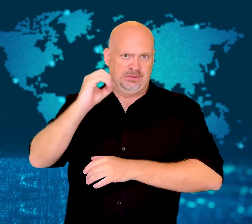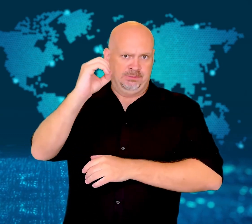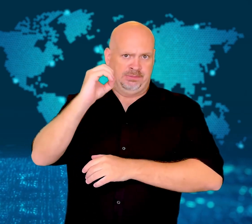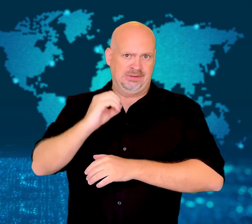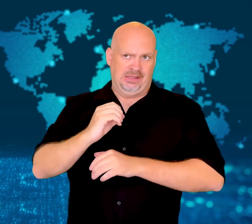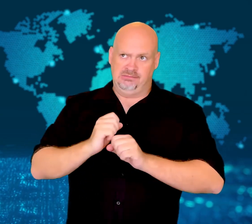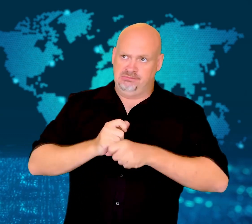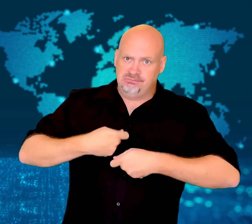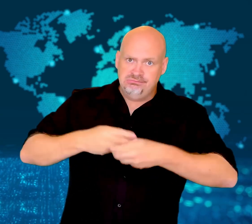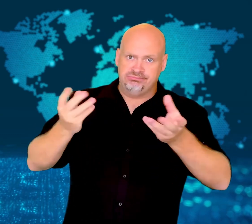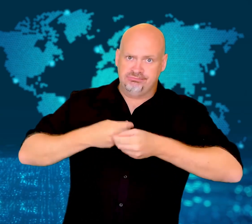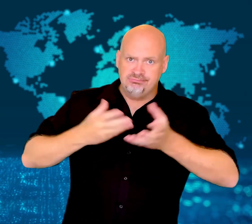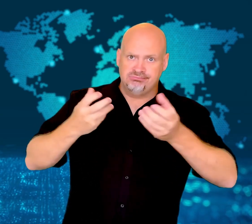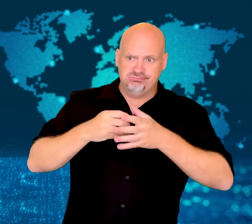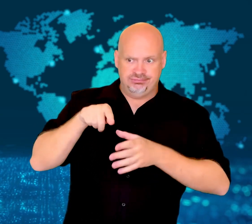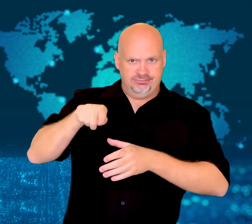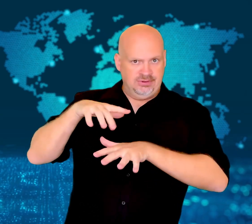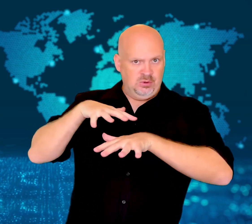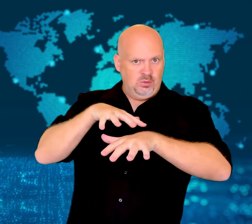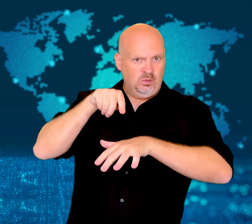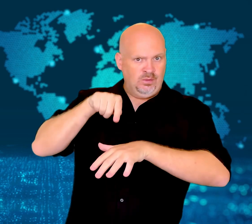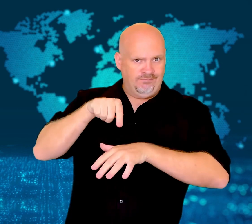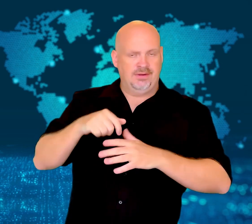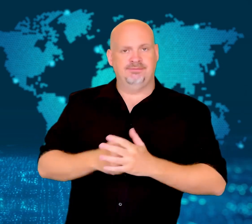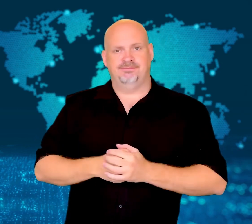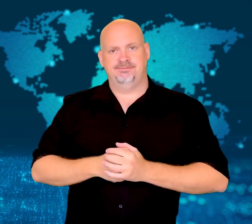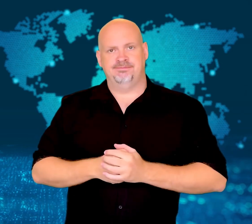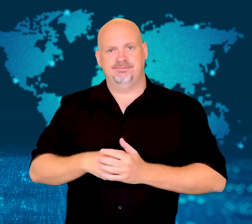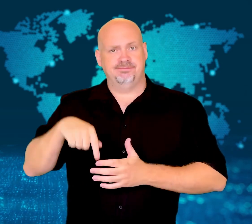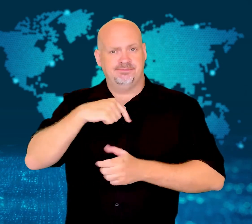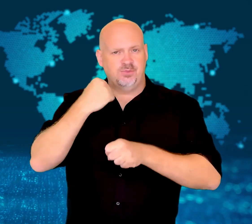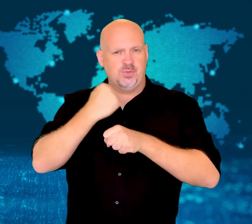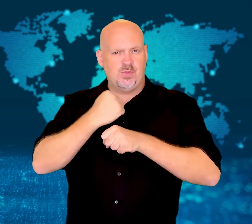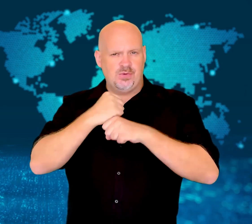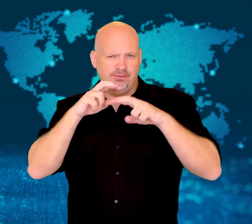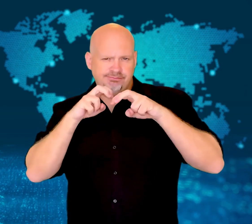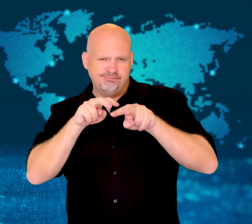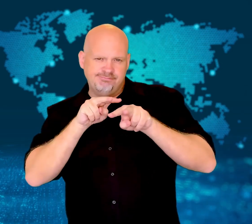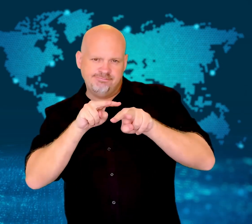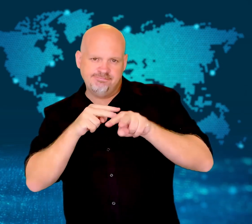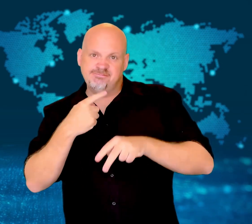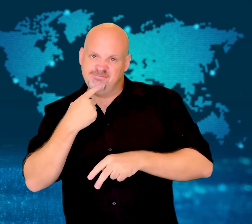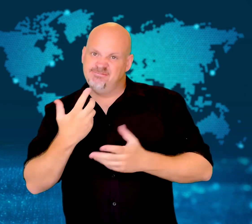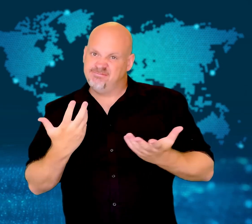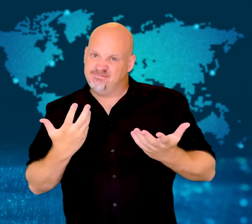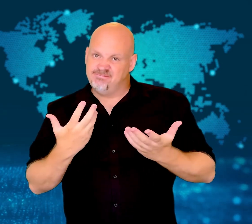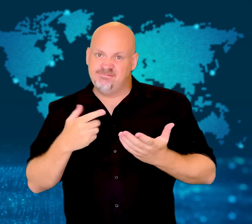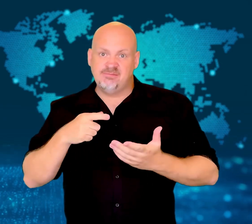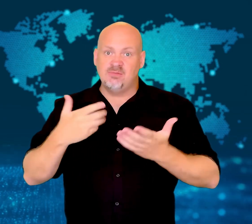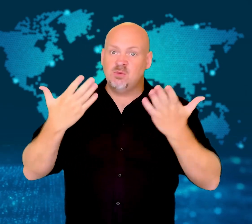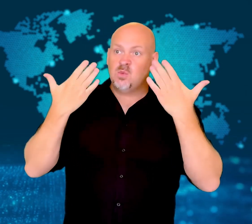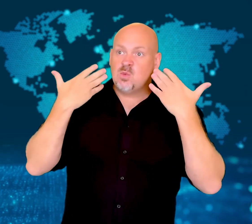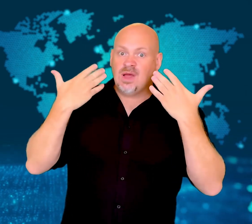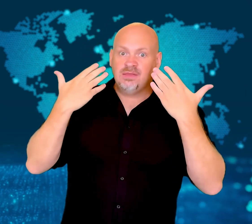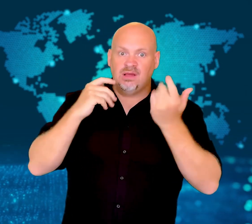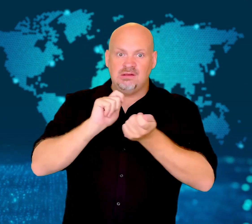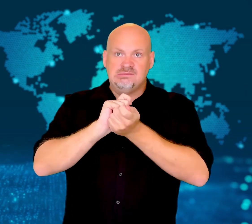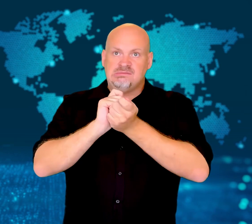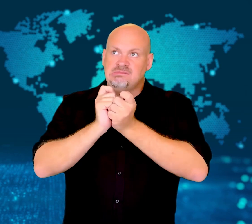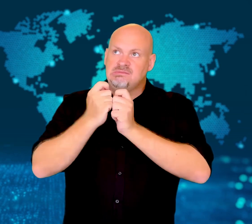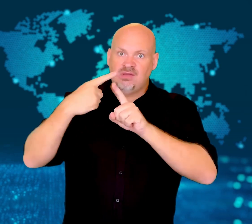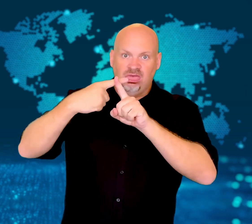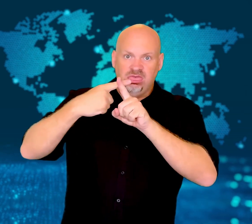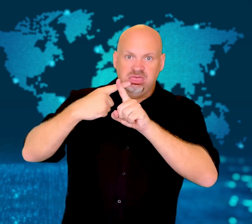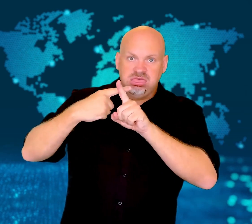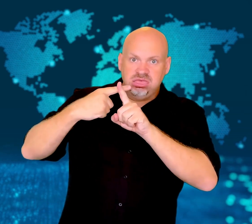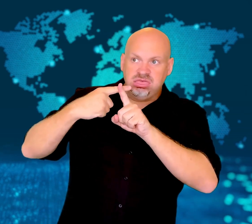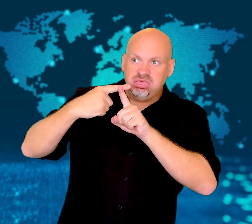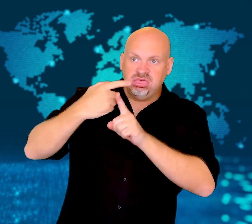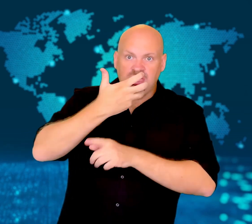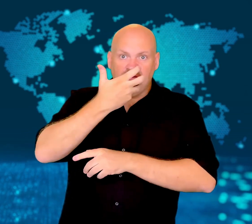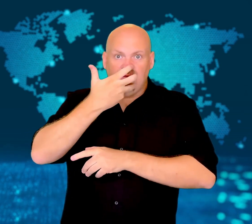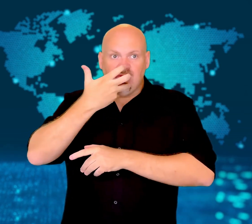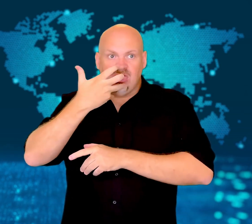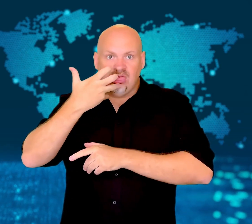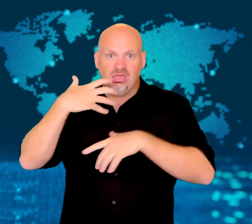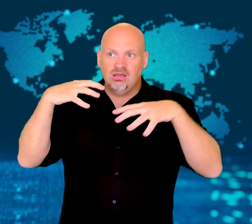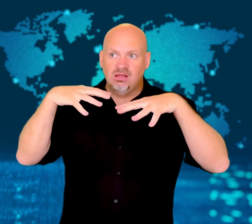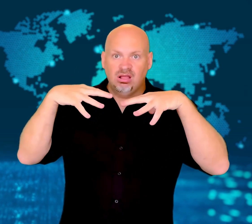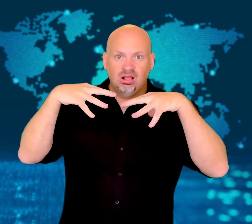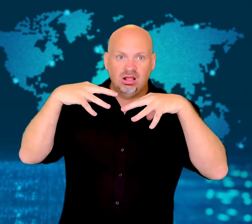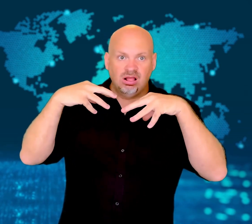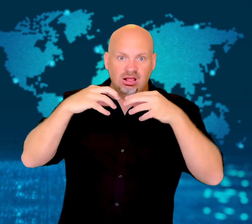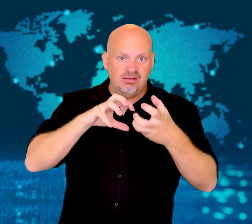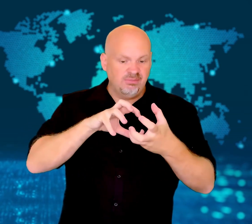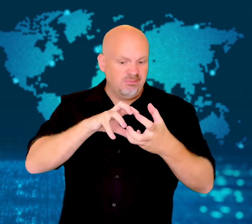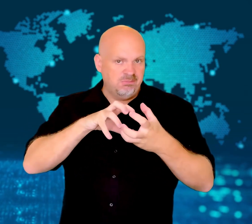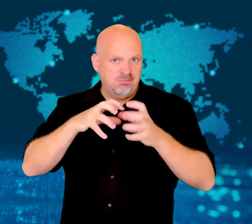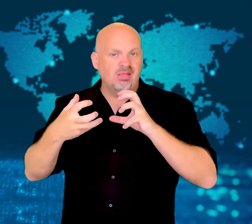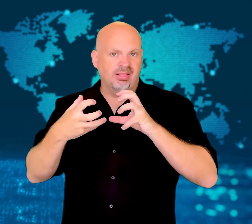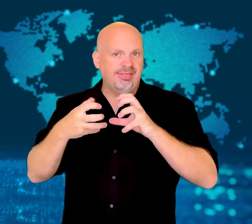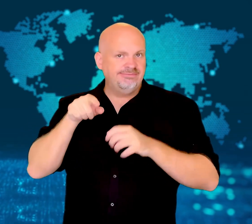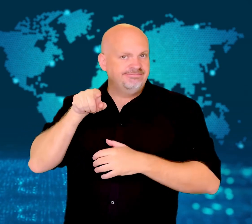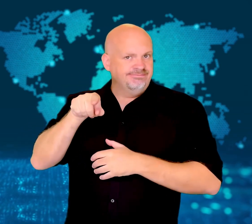The river accounts for around 30% of Italy's agricultural production.